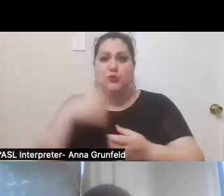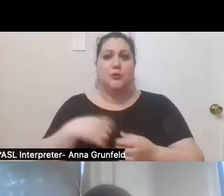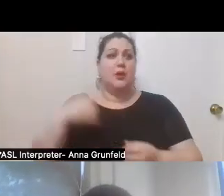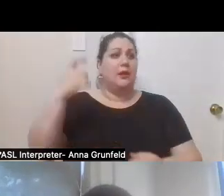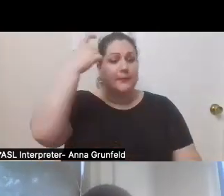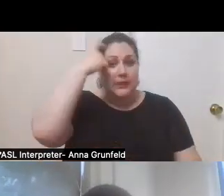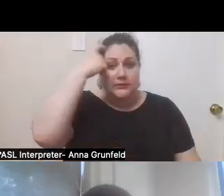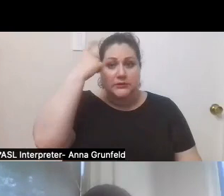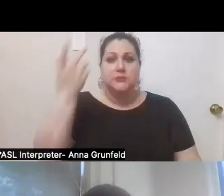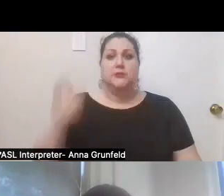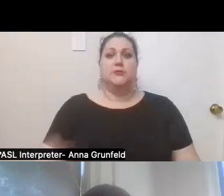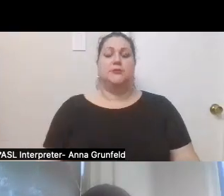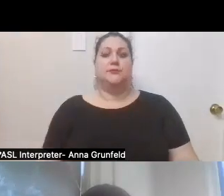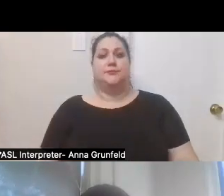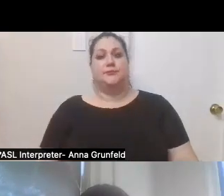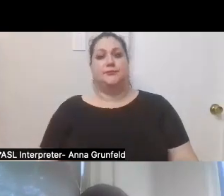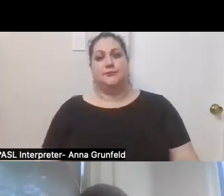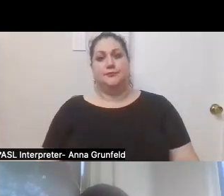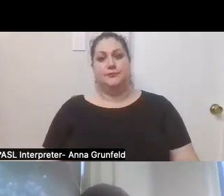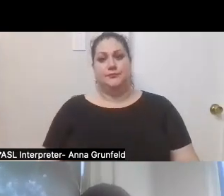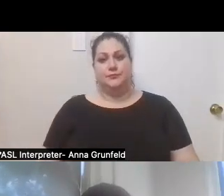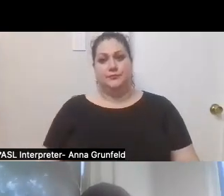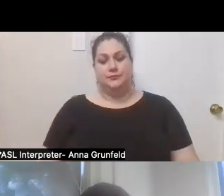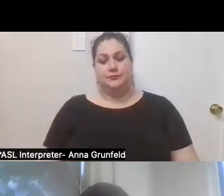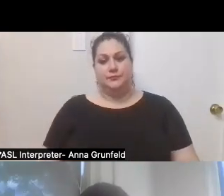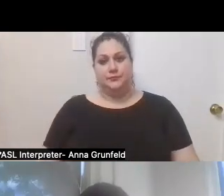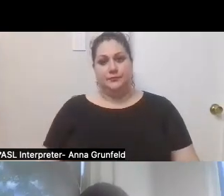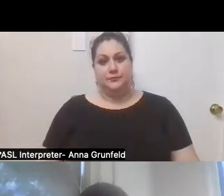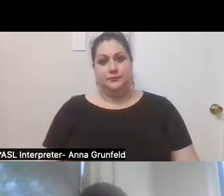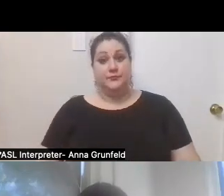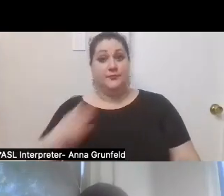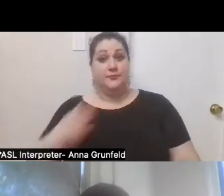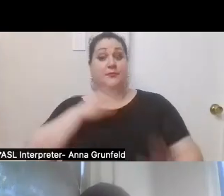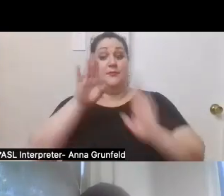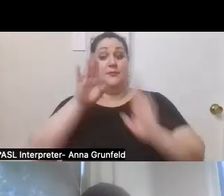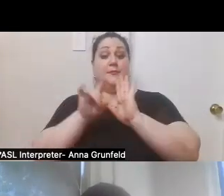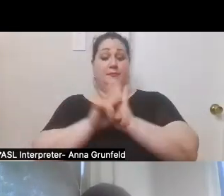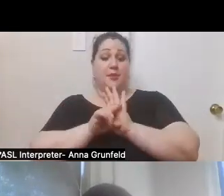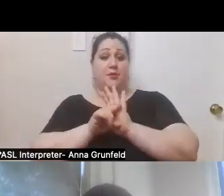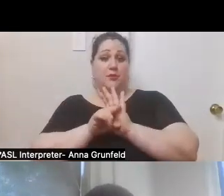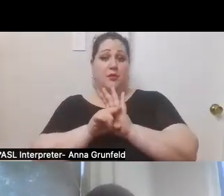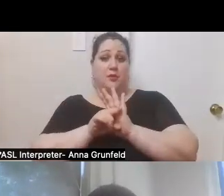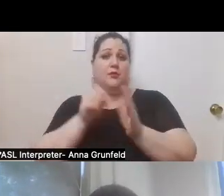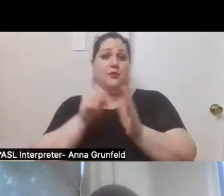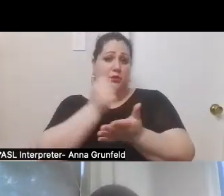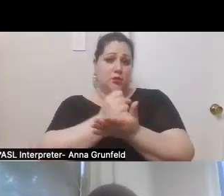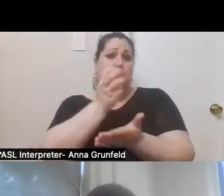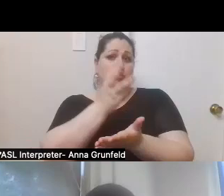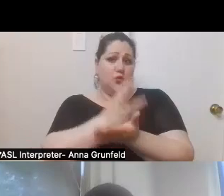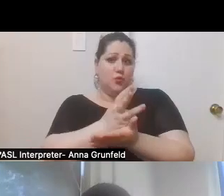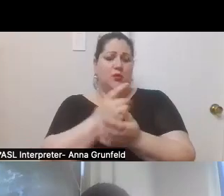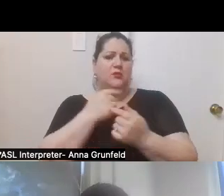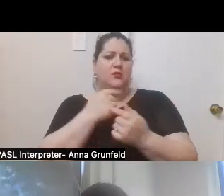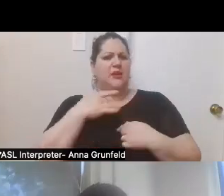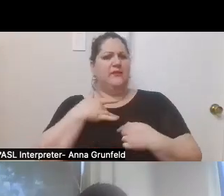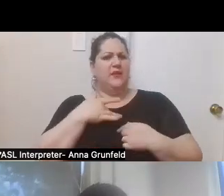and because my background is in social work, I’m very honored to actually put those into practice.